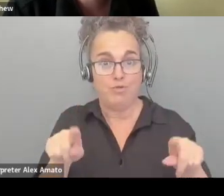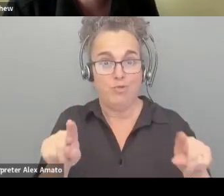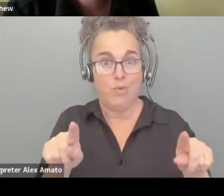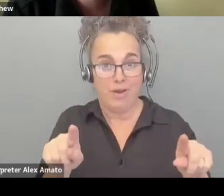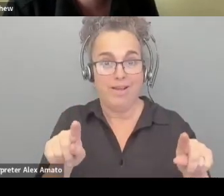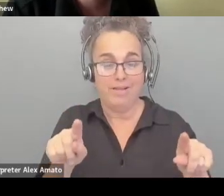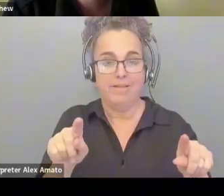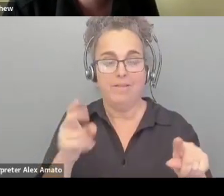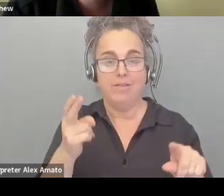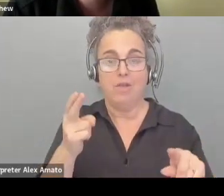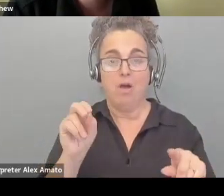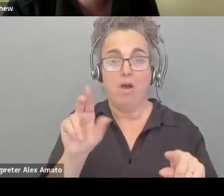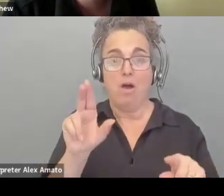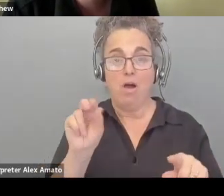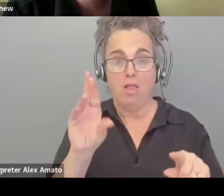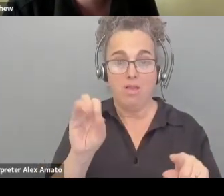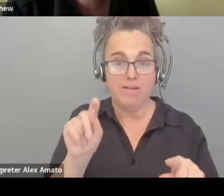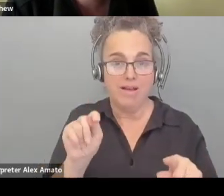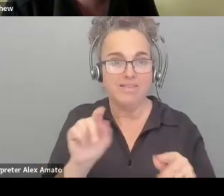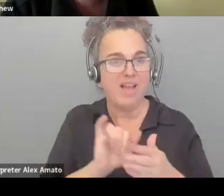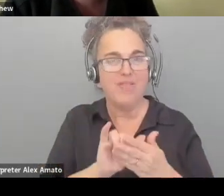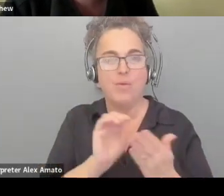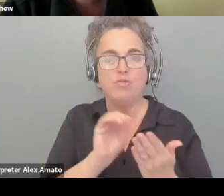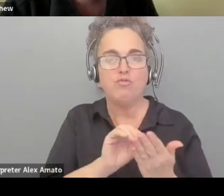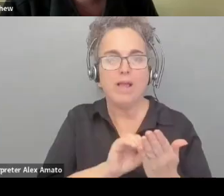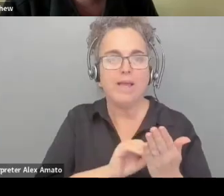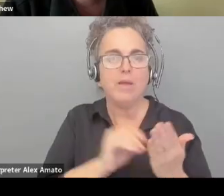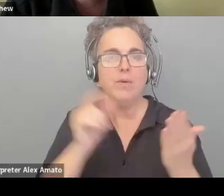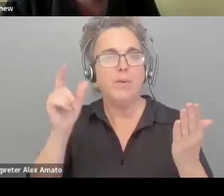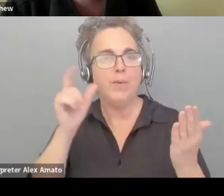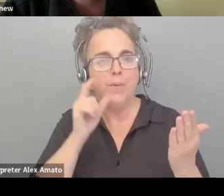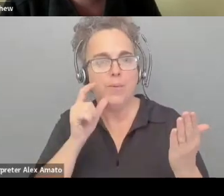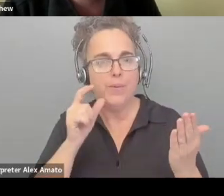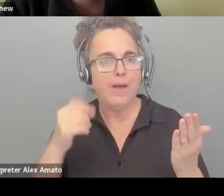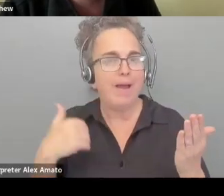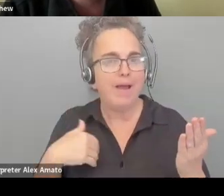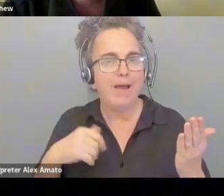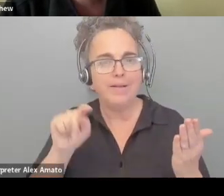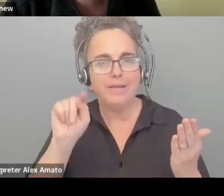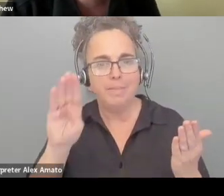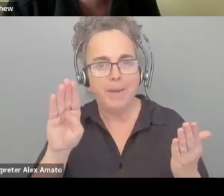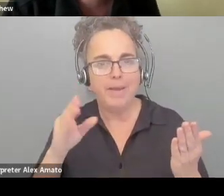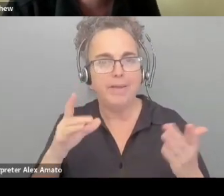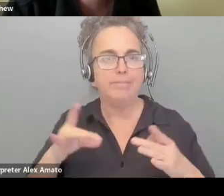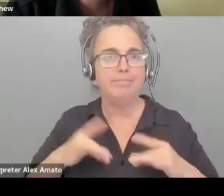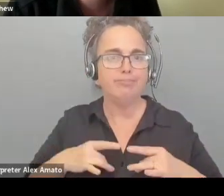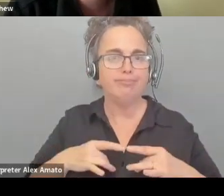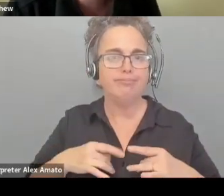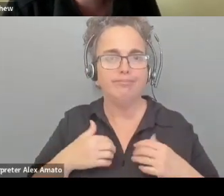And some of these punch card systems were tracking things like who has, who had tuberculosis, who is in